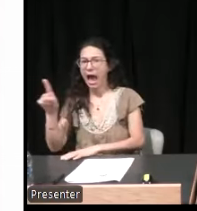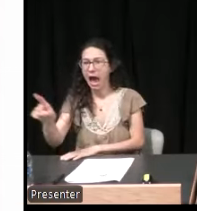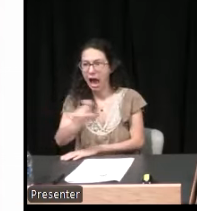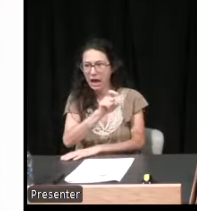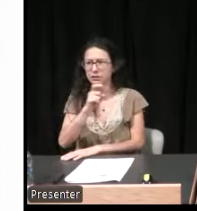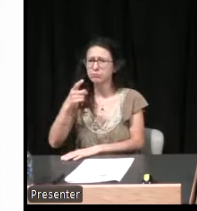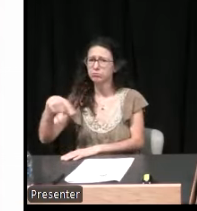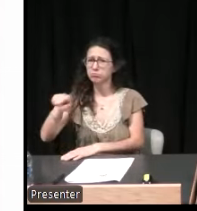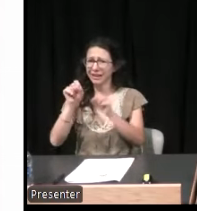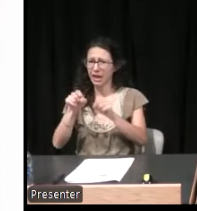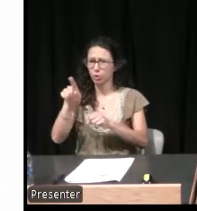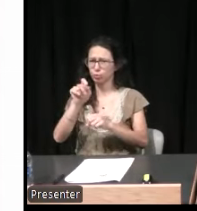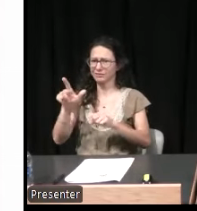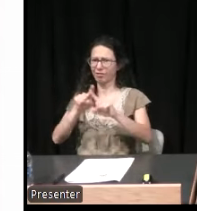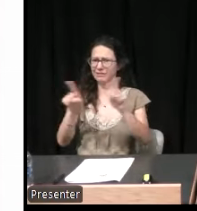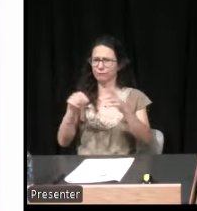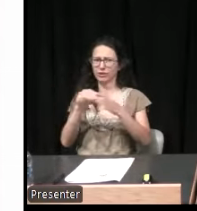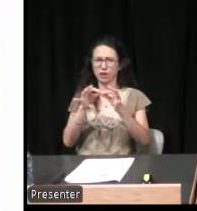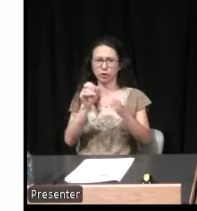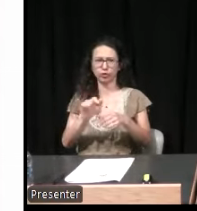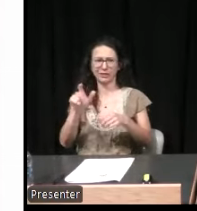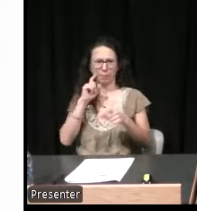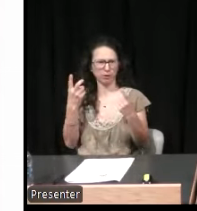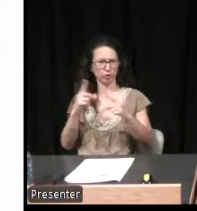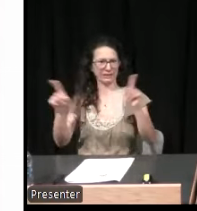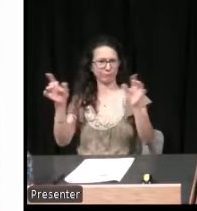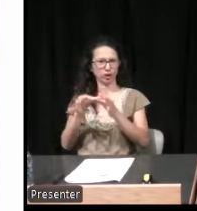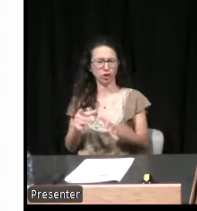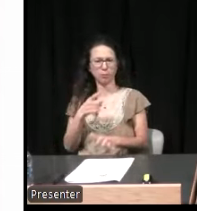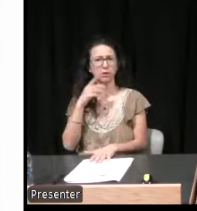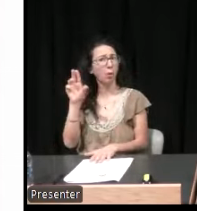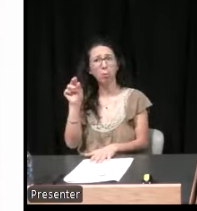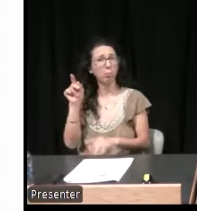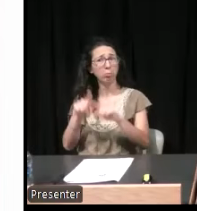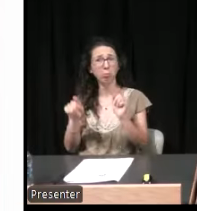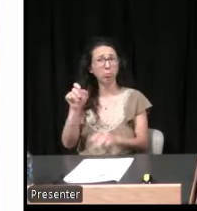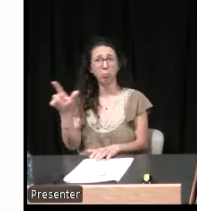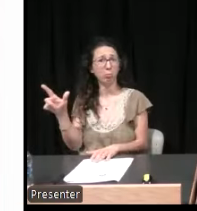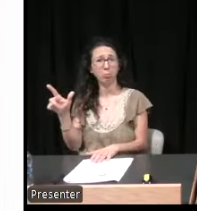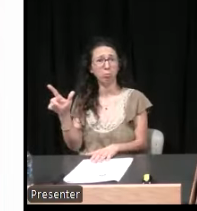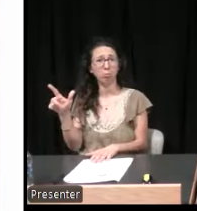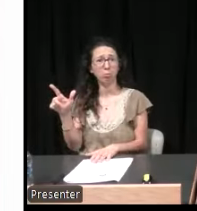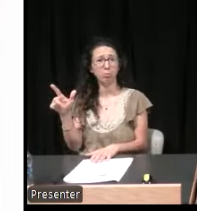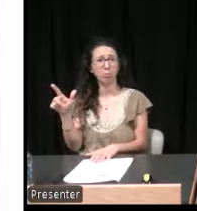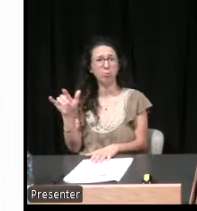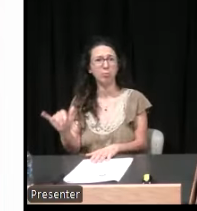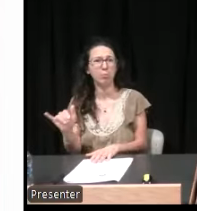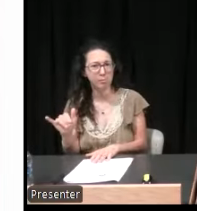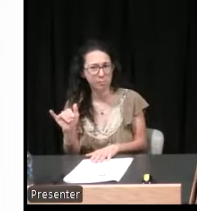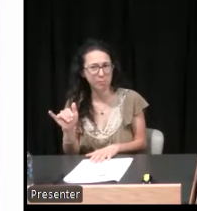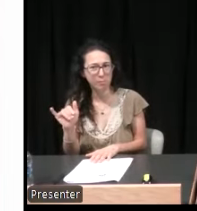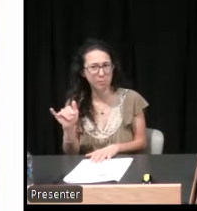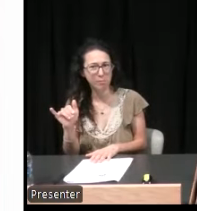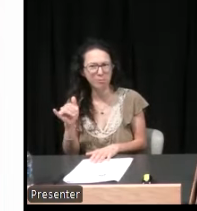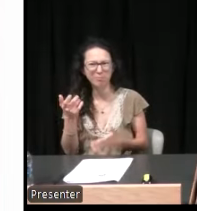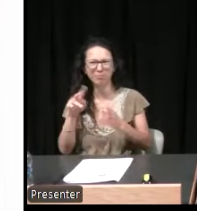that scenario were not and also interpreting styles are quite different they are not all